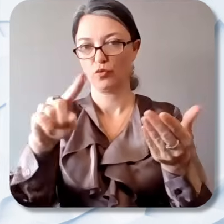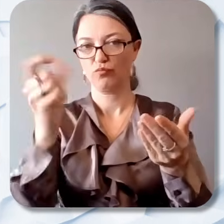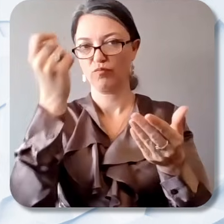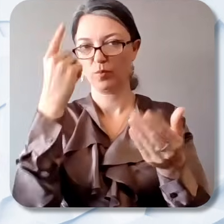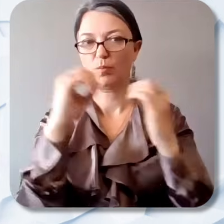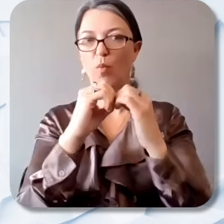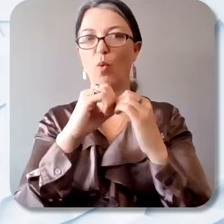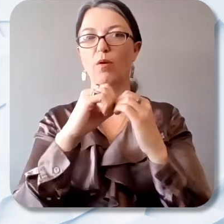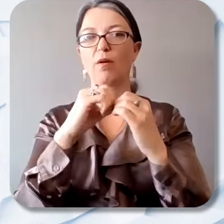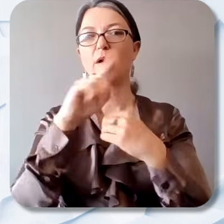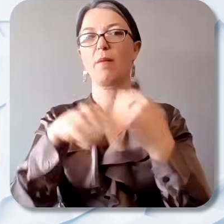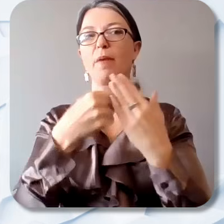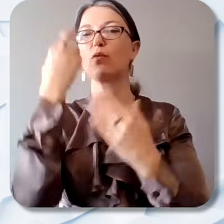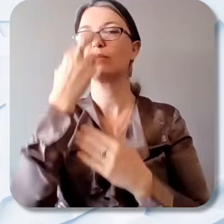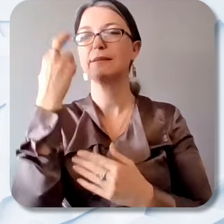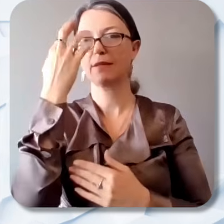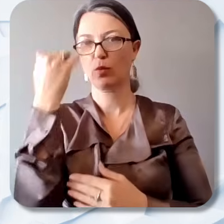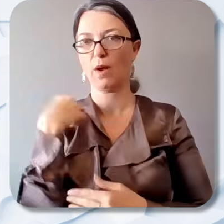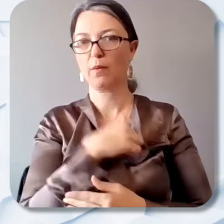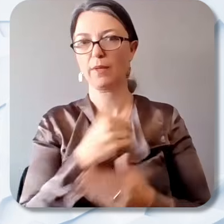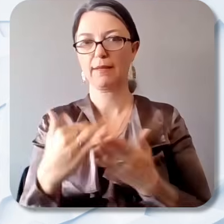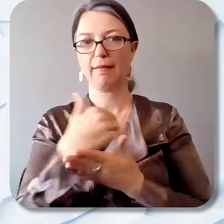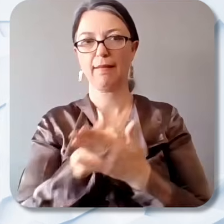about what we're doing.